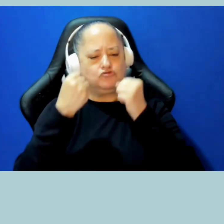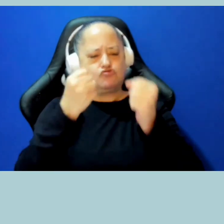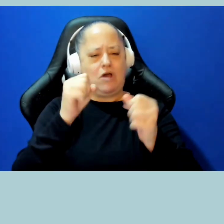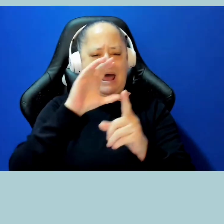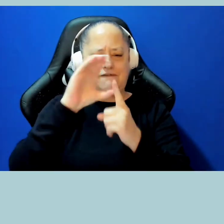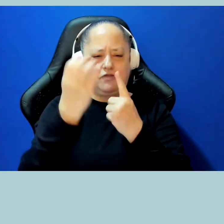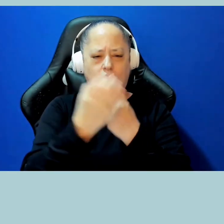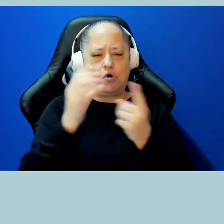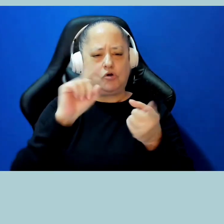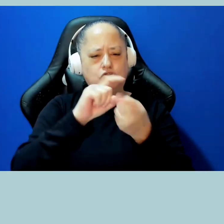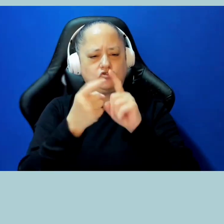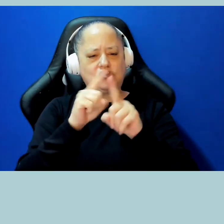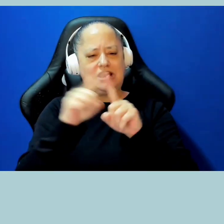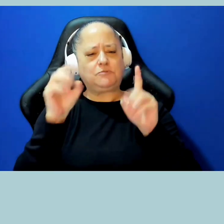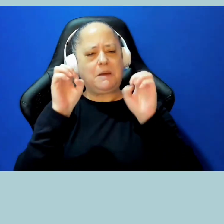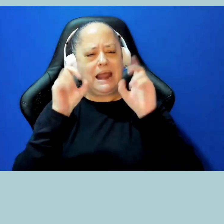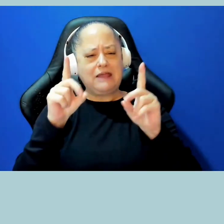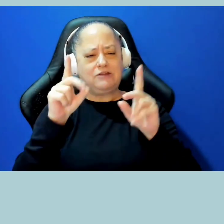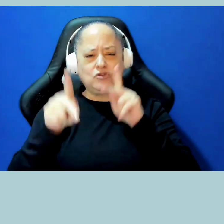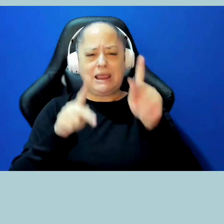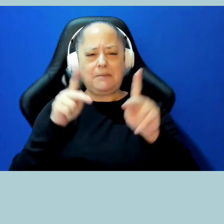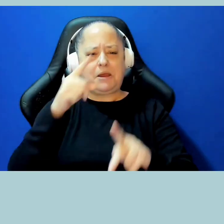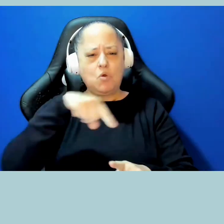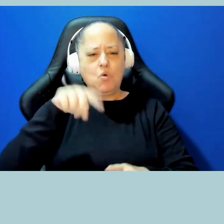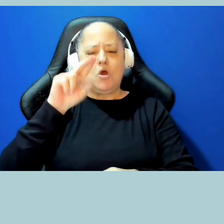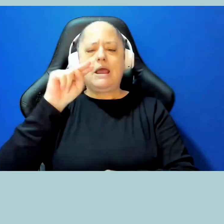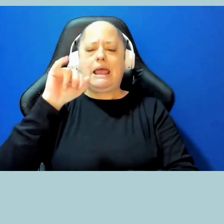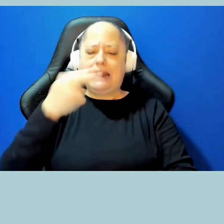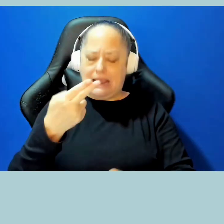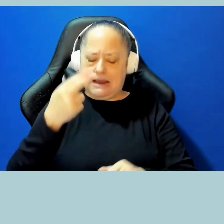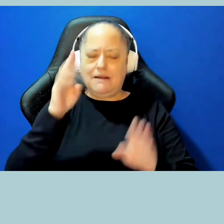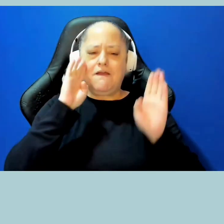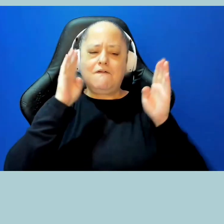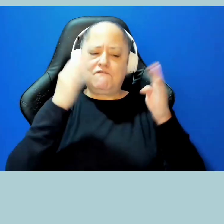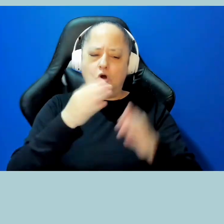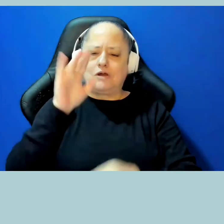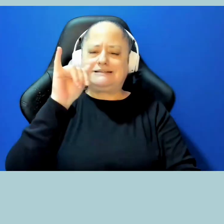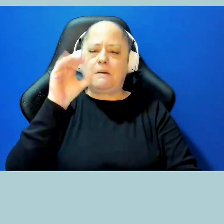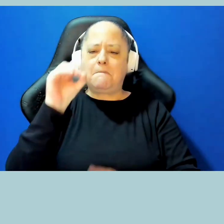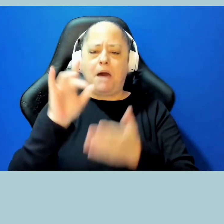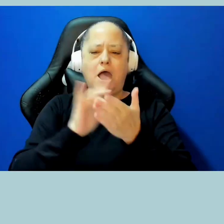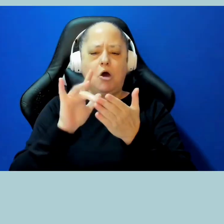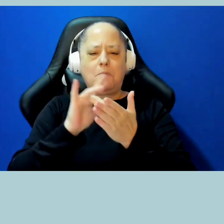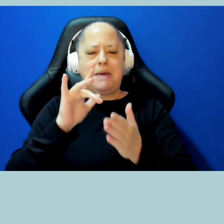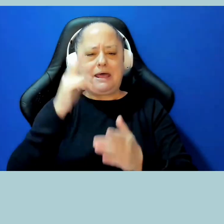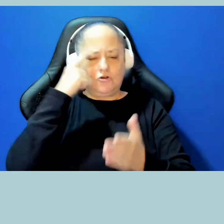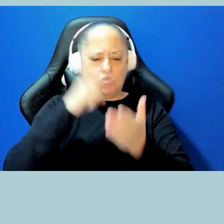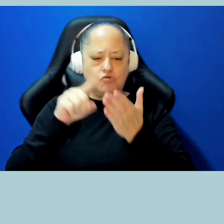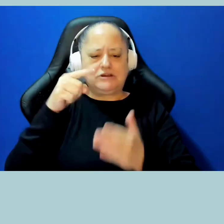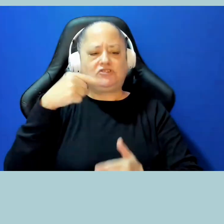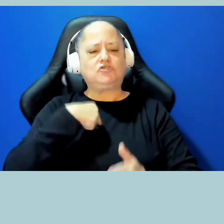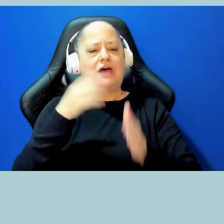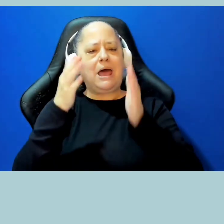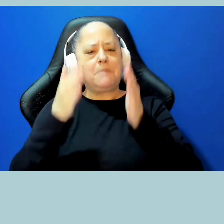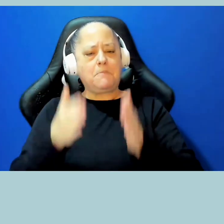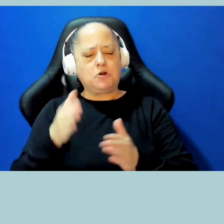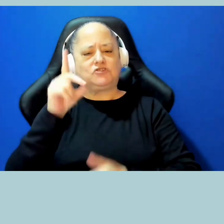also educate people that we are NIH, we focus on biomedical research. So I'm a person with disabilities. Some of my disabilities, I do want cured.